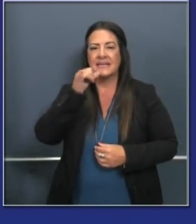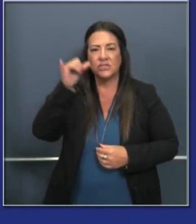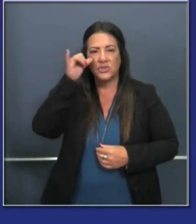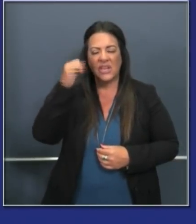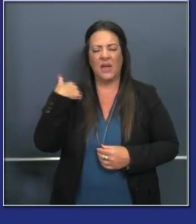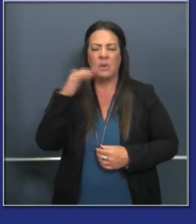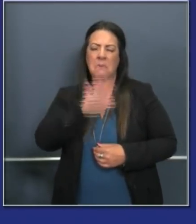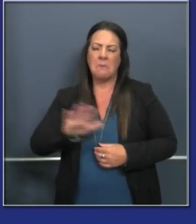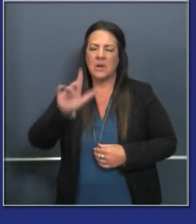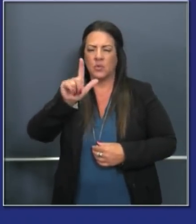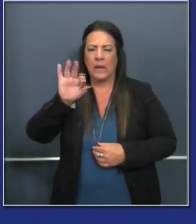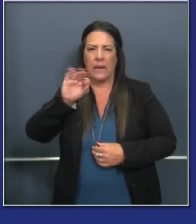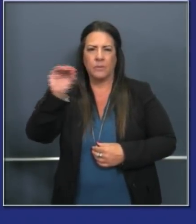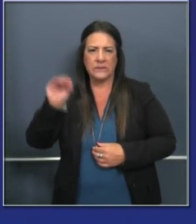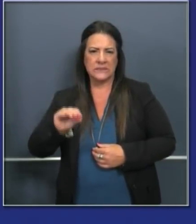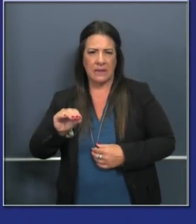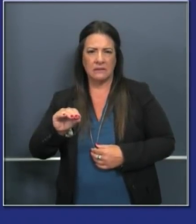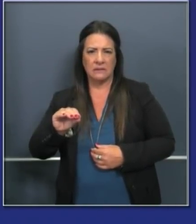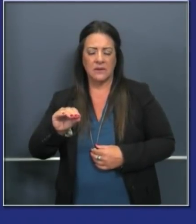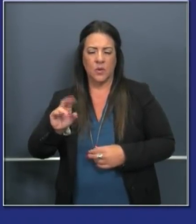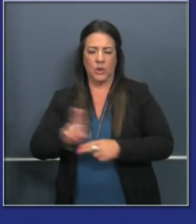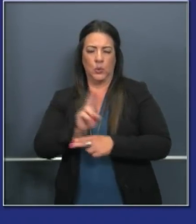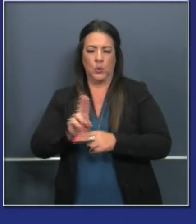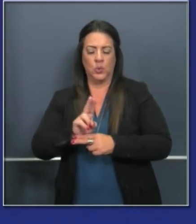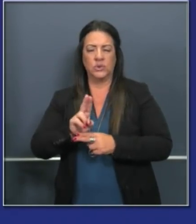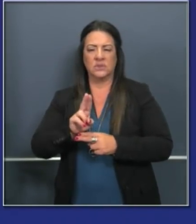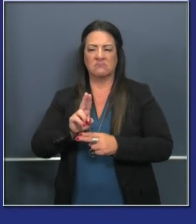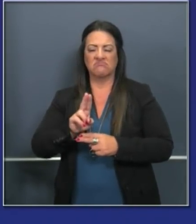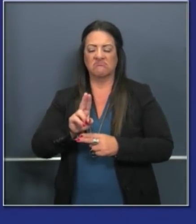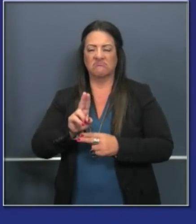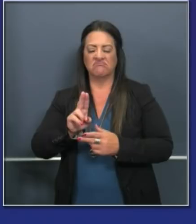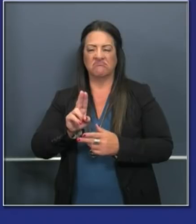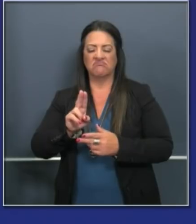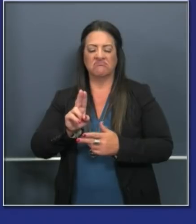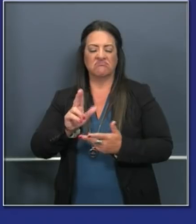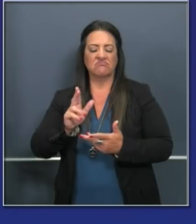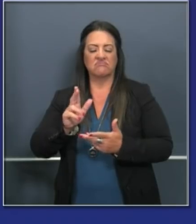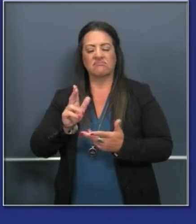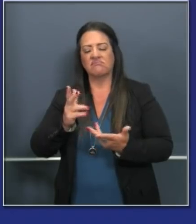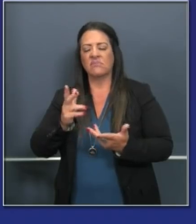OUR SYSTEM. IF YOU COMPARE THIS CHART TO THE ONE I PUT OUT. YESTERDAY WE WERE ROUGHLY